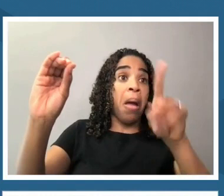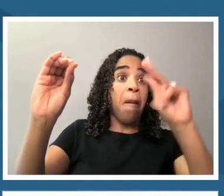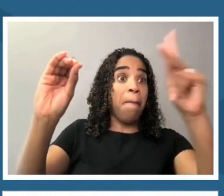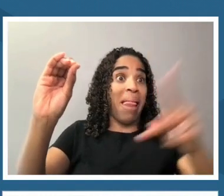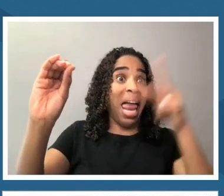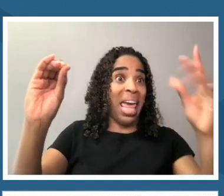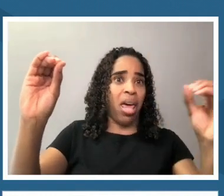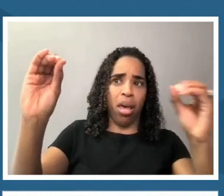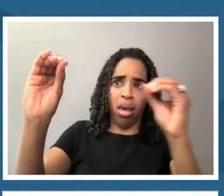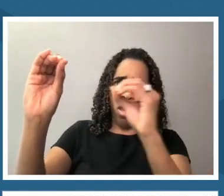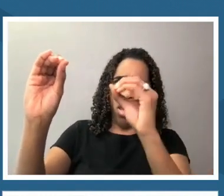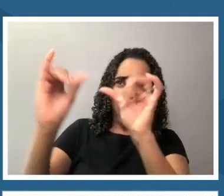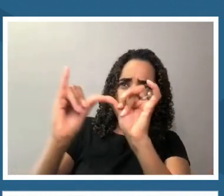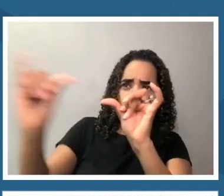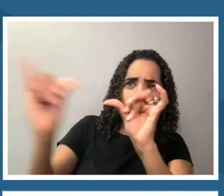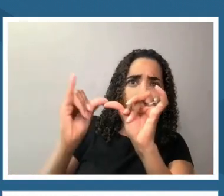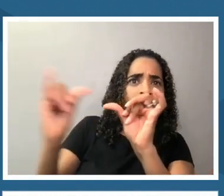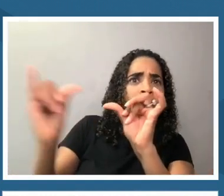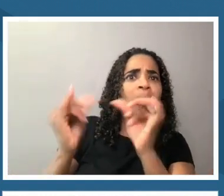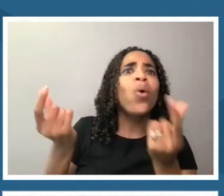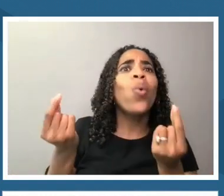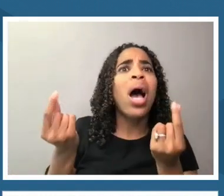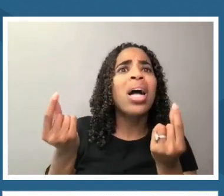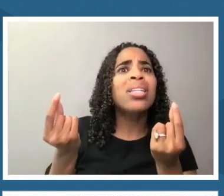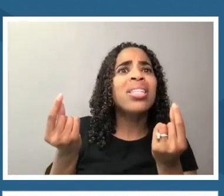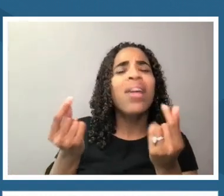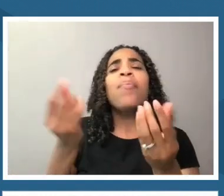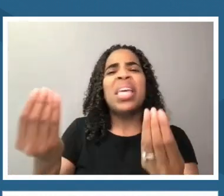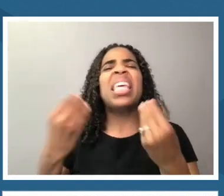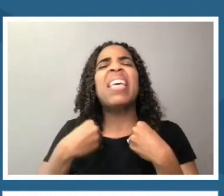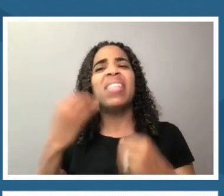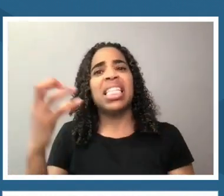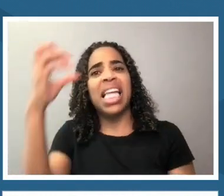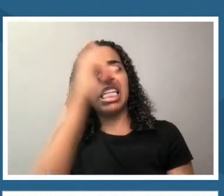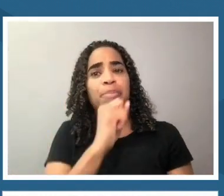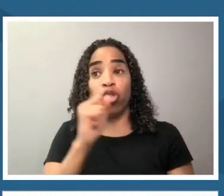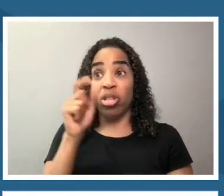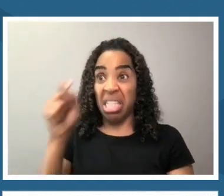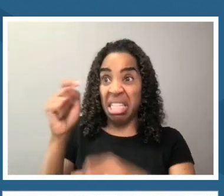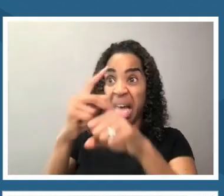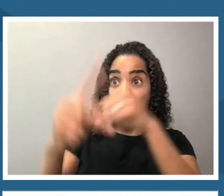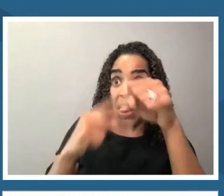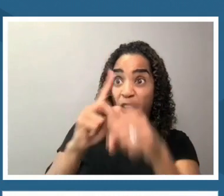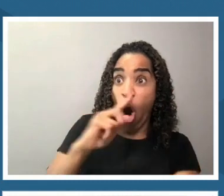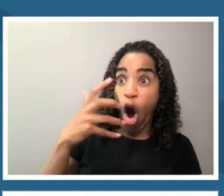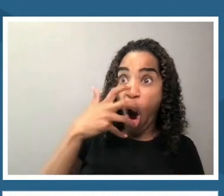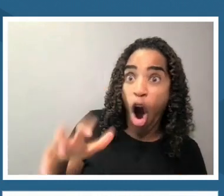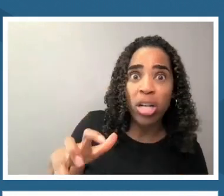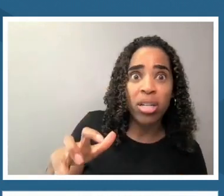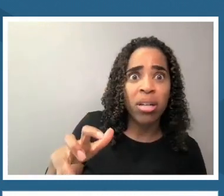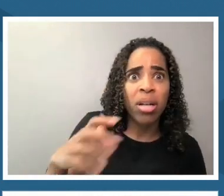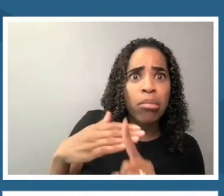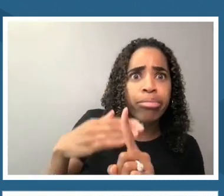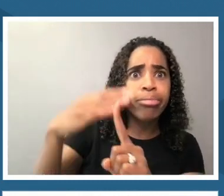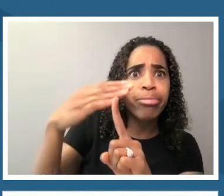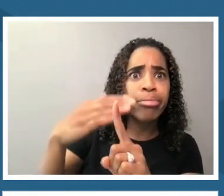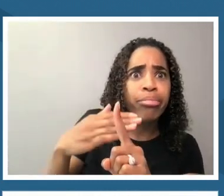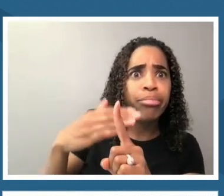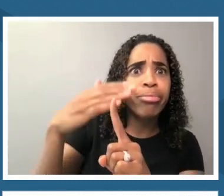or i mean to to get an estimation of how hot that planet is and that is important